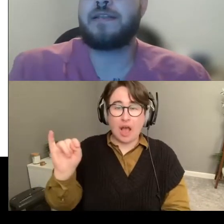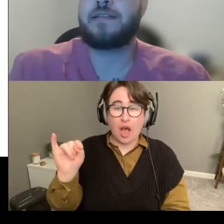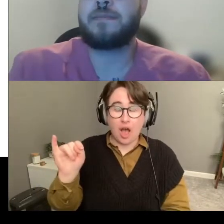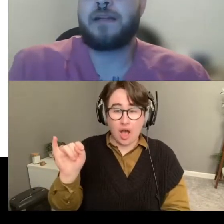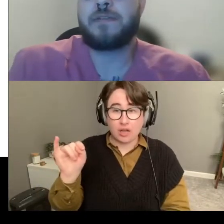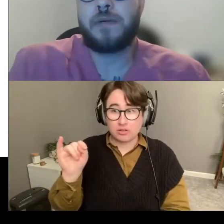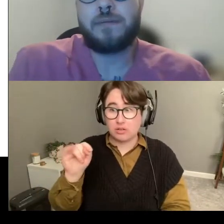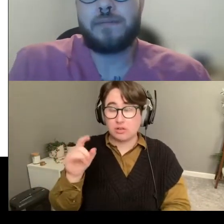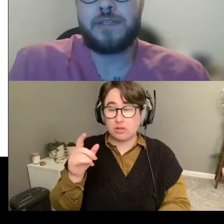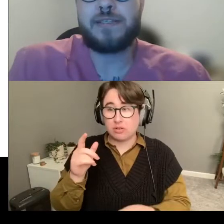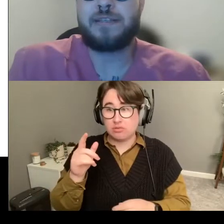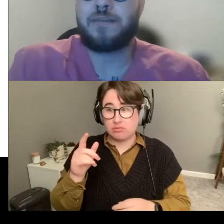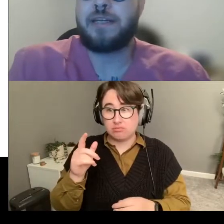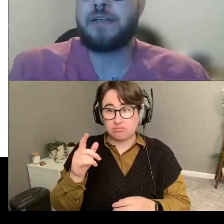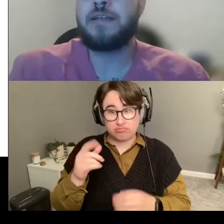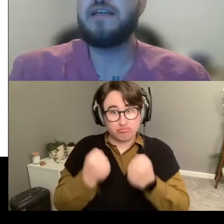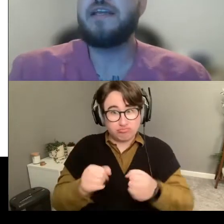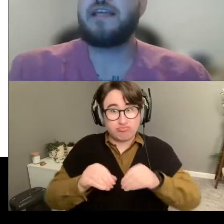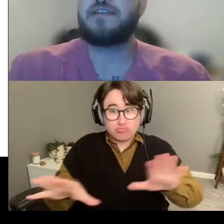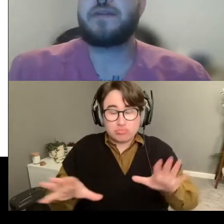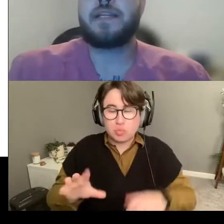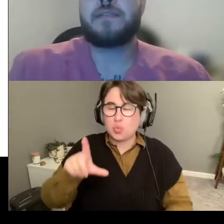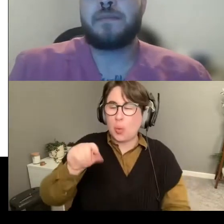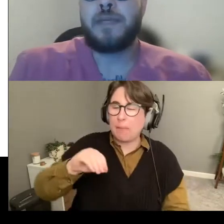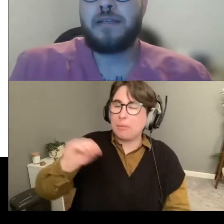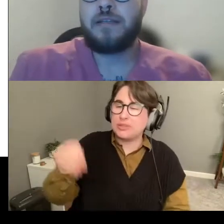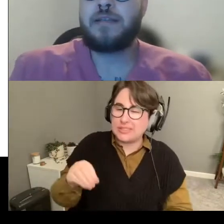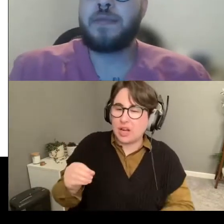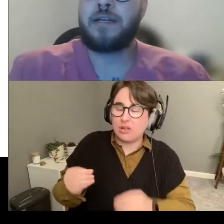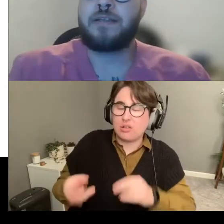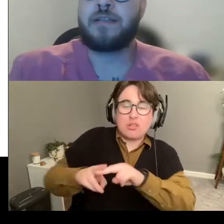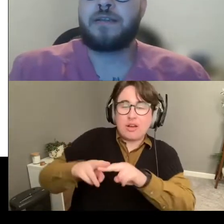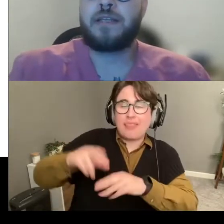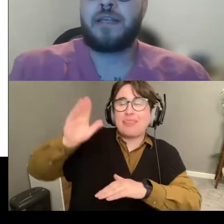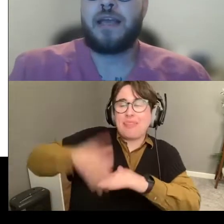is about 21% greater in trans women compared to looking